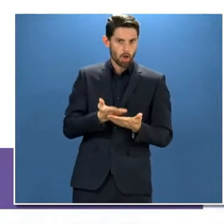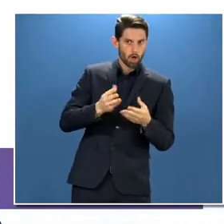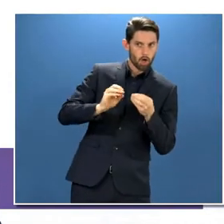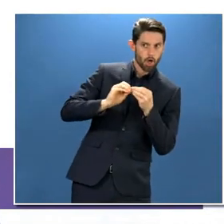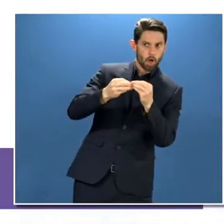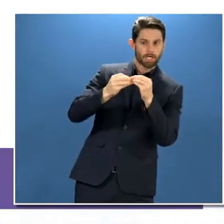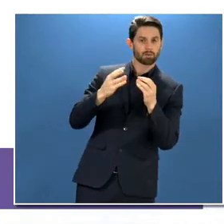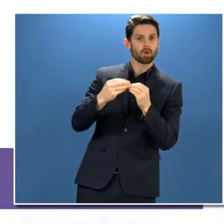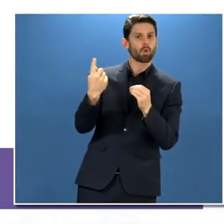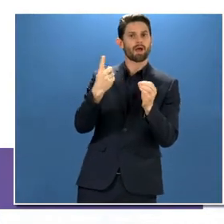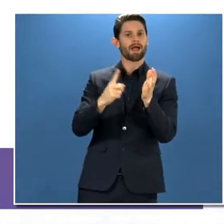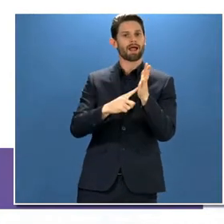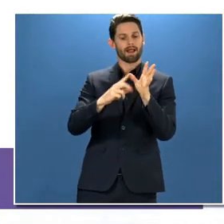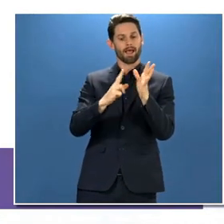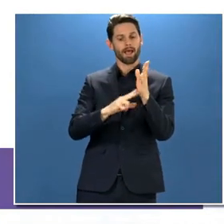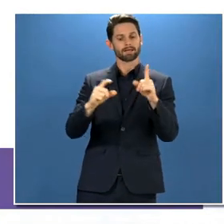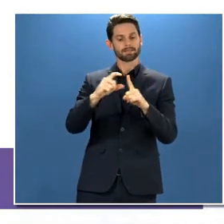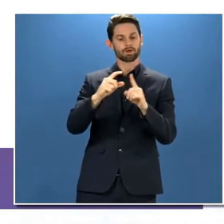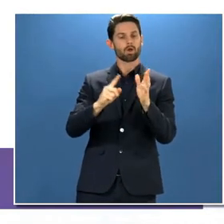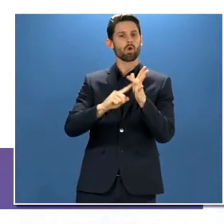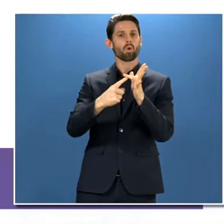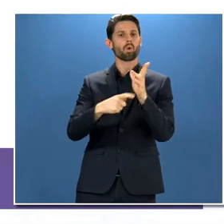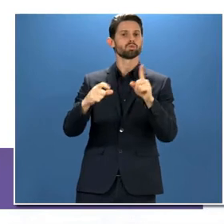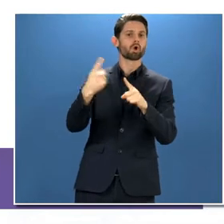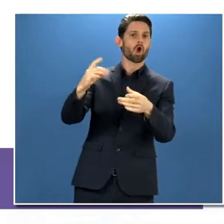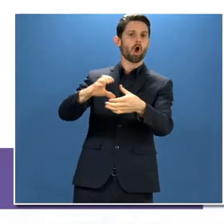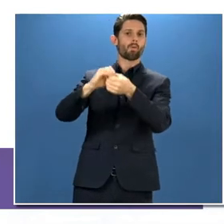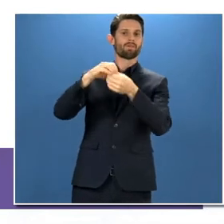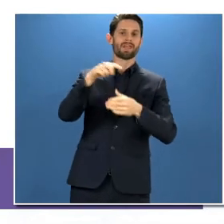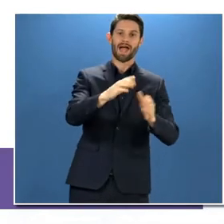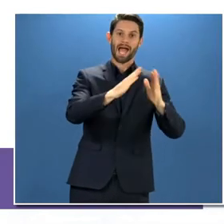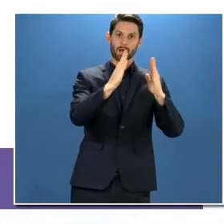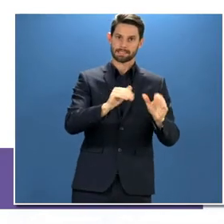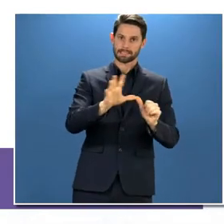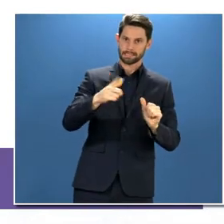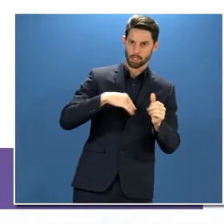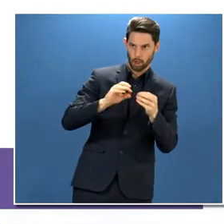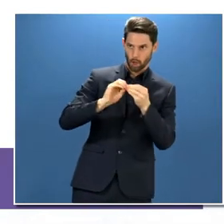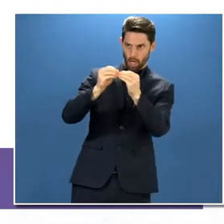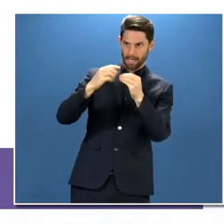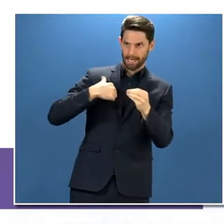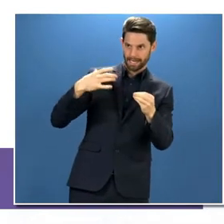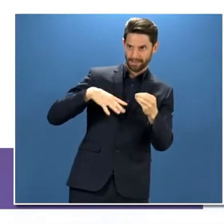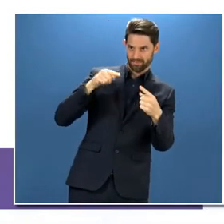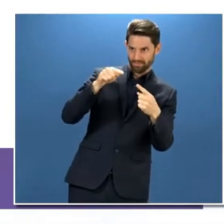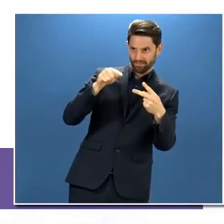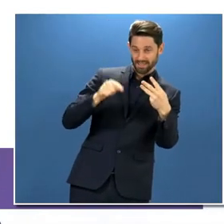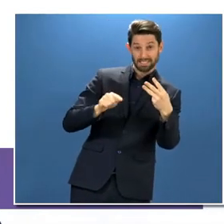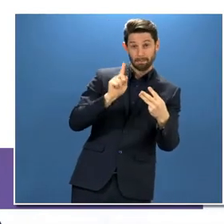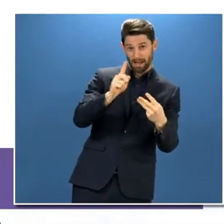as to what is required, but it is in a situation where I'm far older, far more